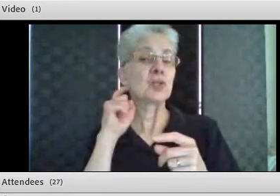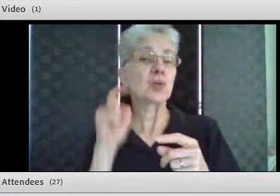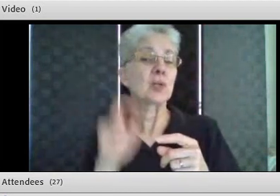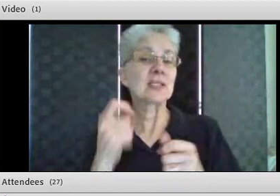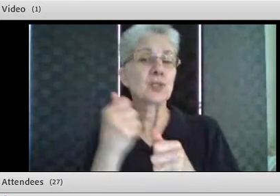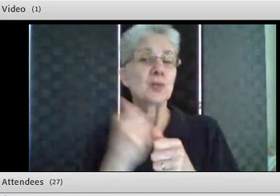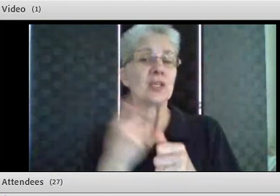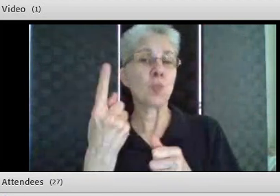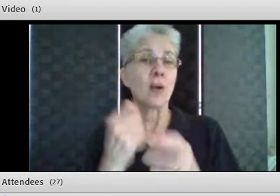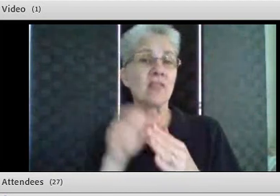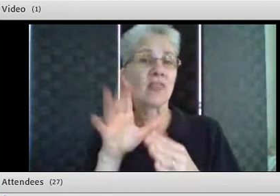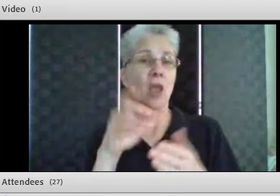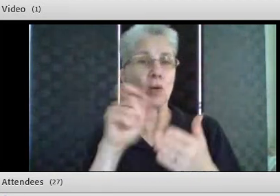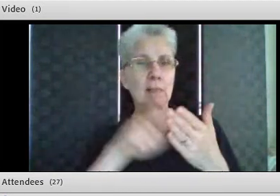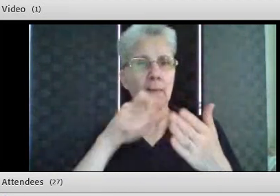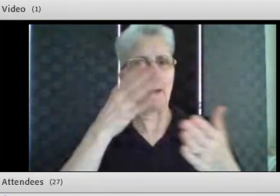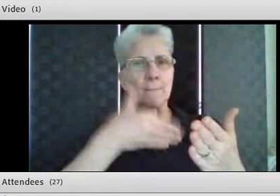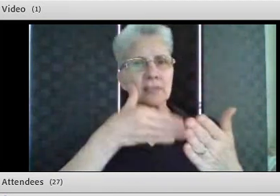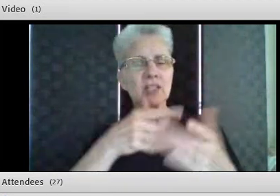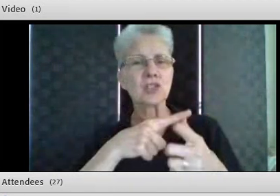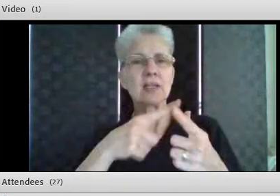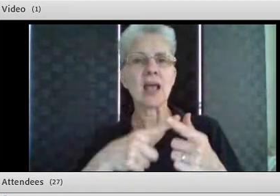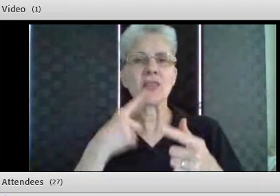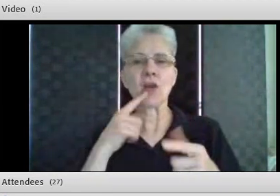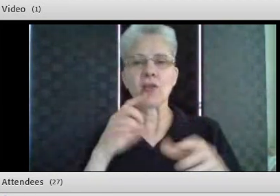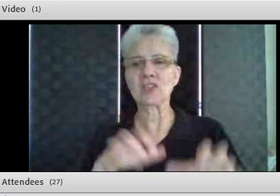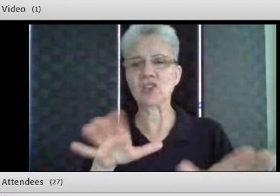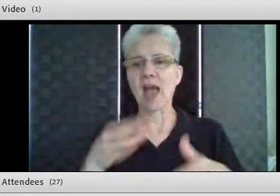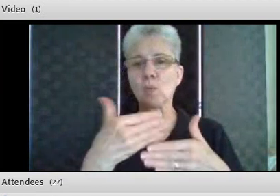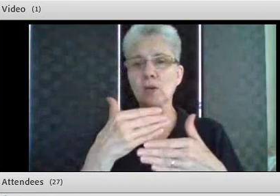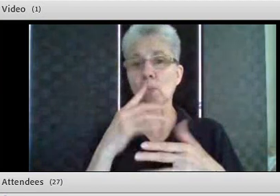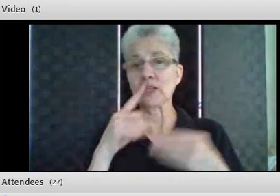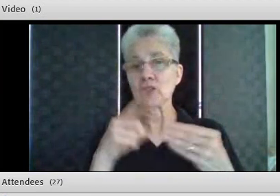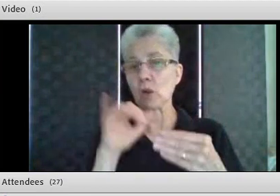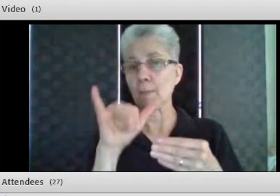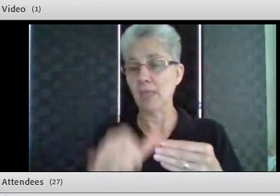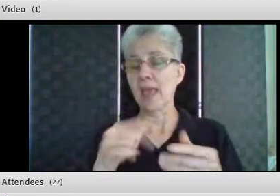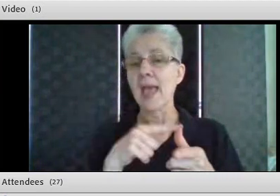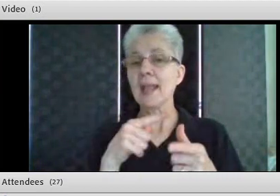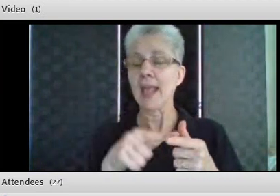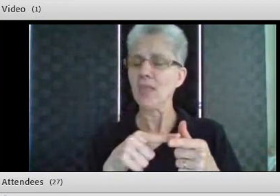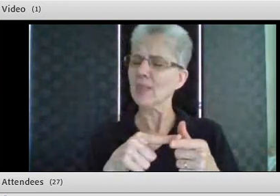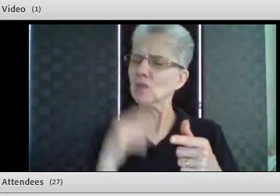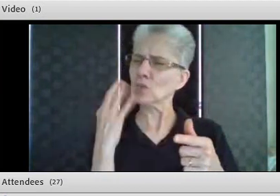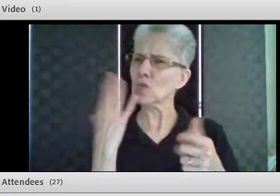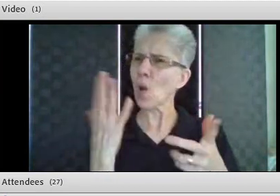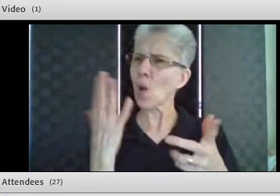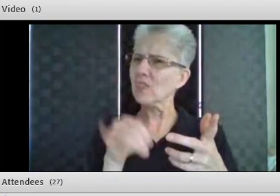with laptop and headphones, creating their piece, and then I just, like, bop into each one of their compositions,